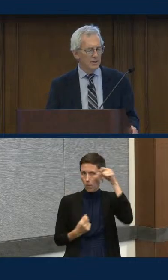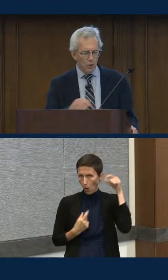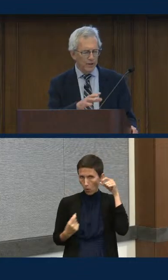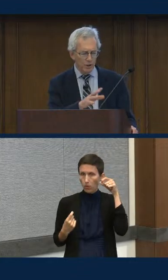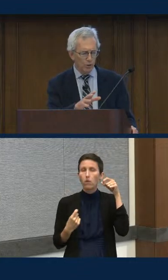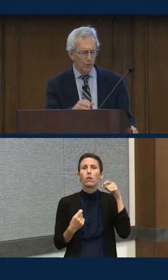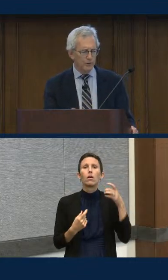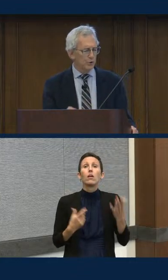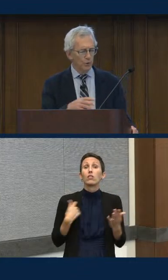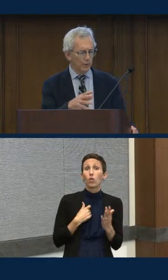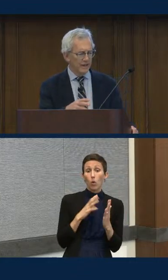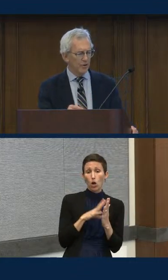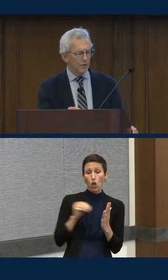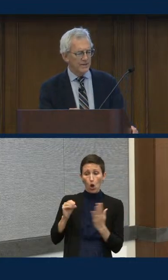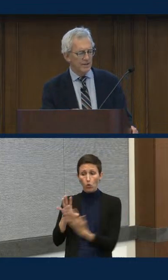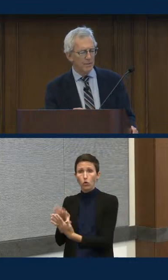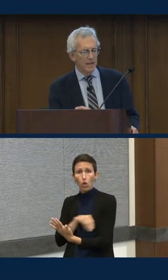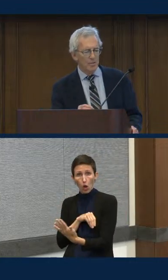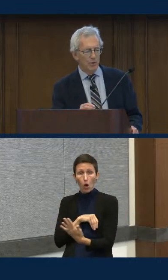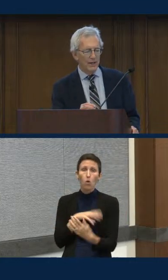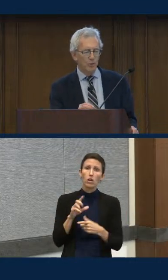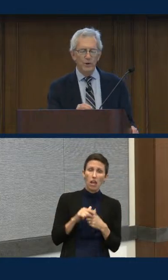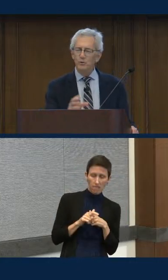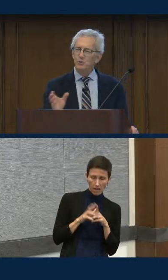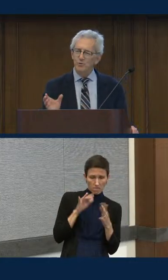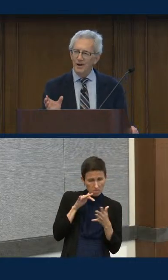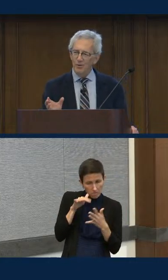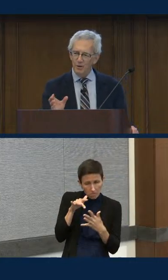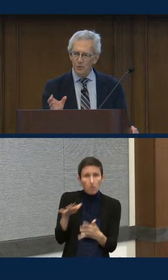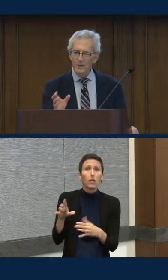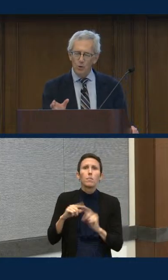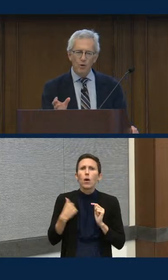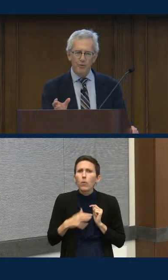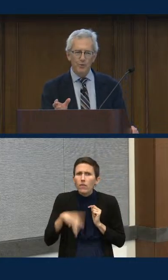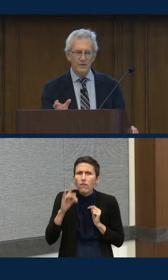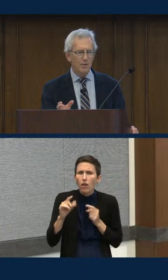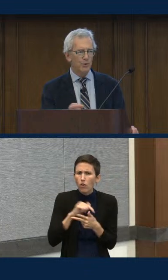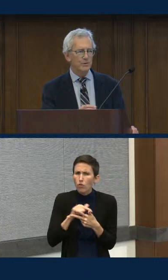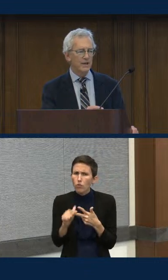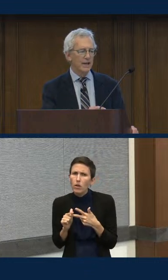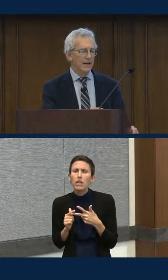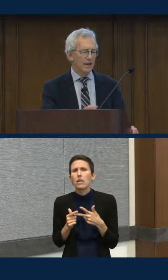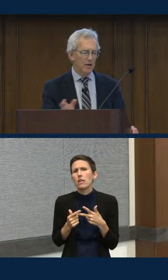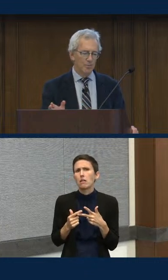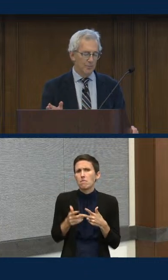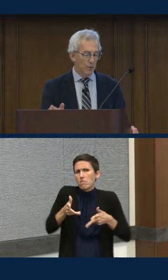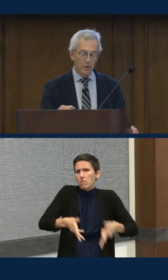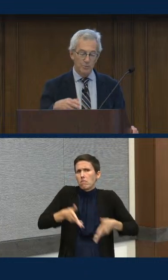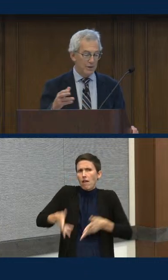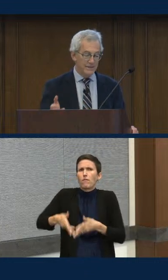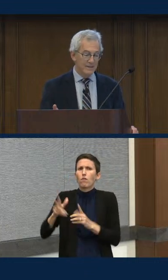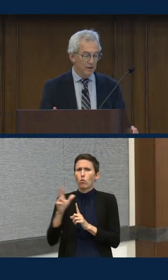the stress hormone glue cow and found three orphan receptors